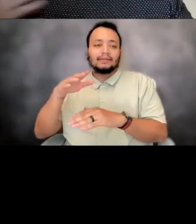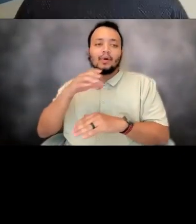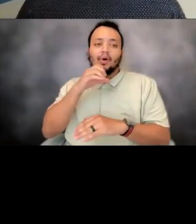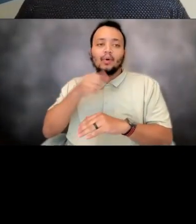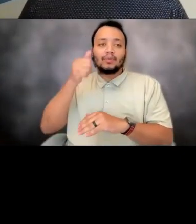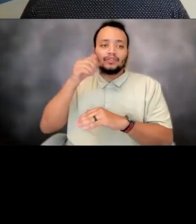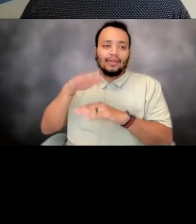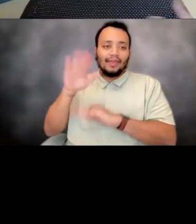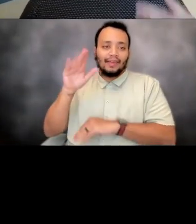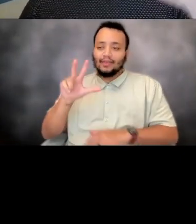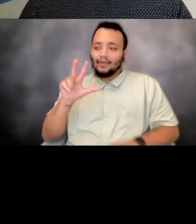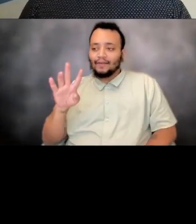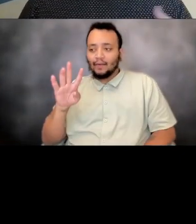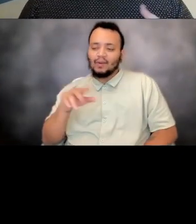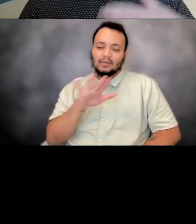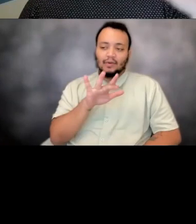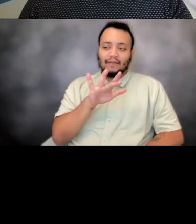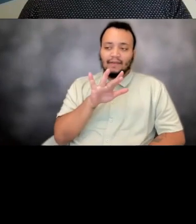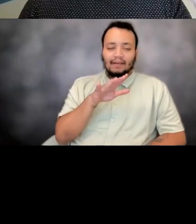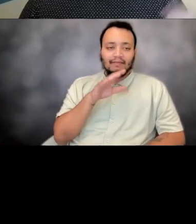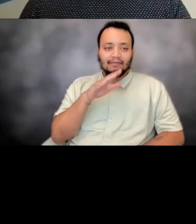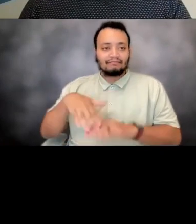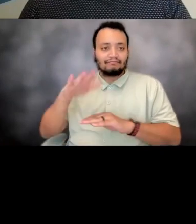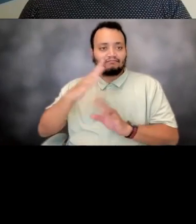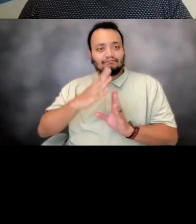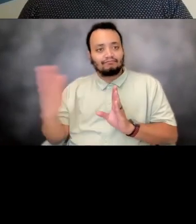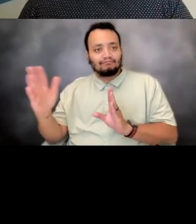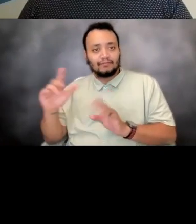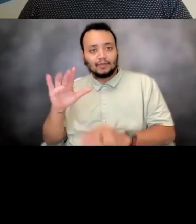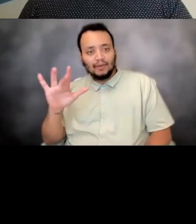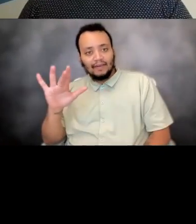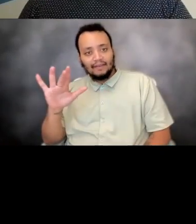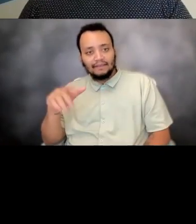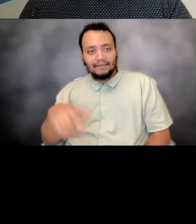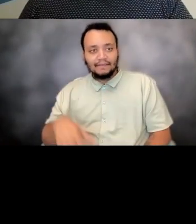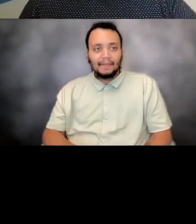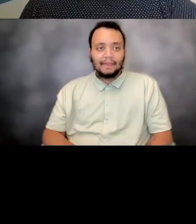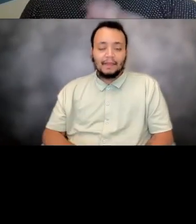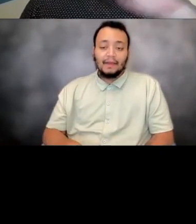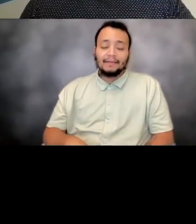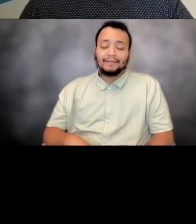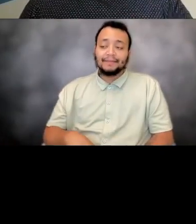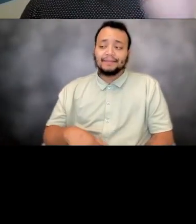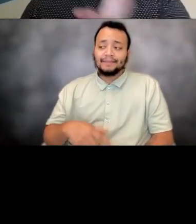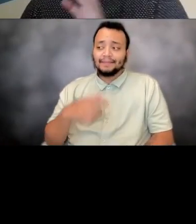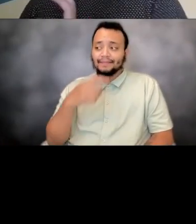a belief that trans folks are only younger people. And so I'm glad we were able to hear more